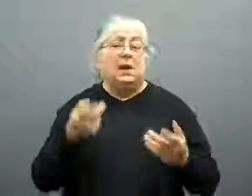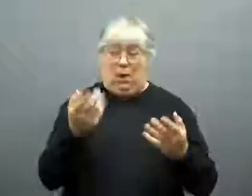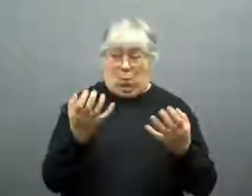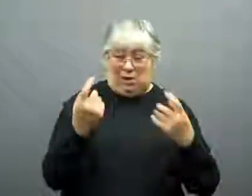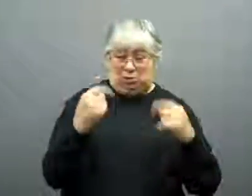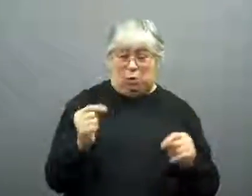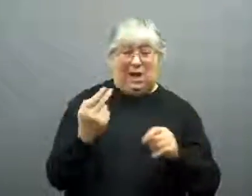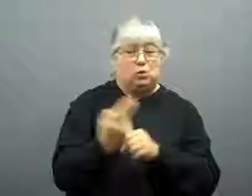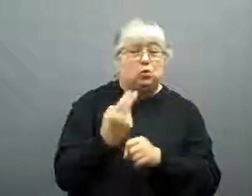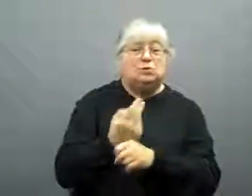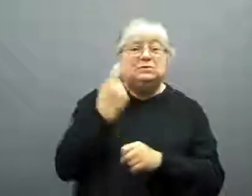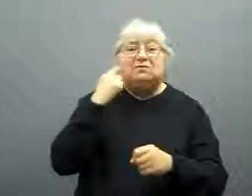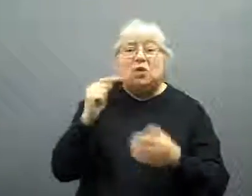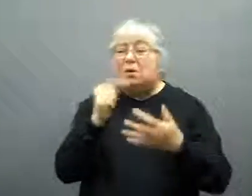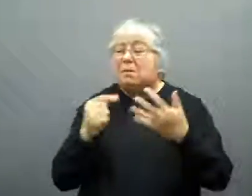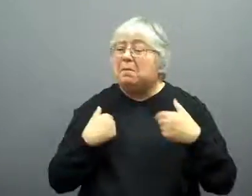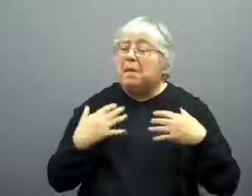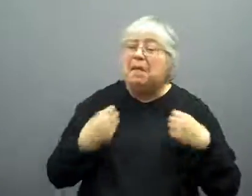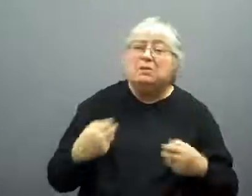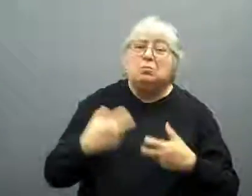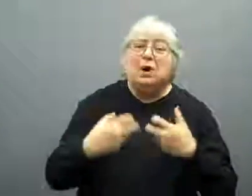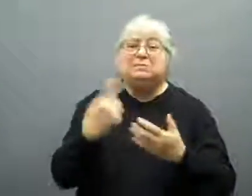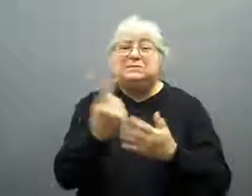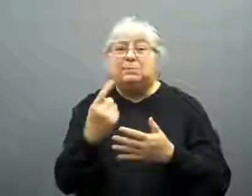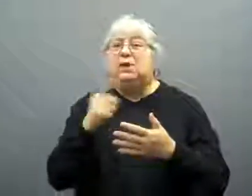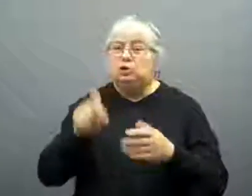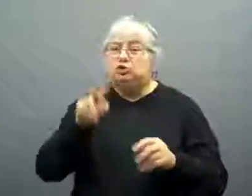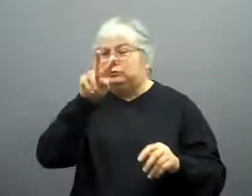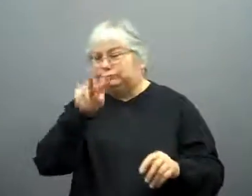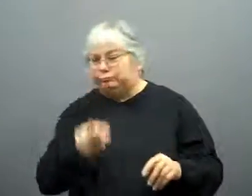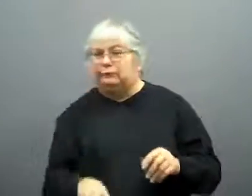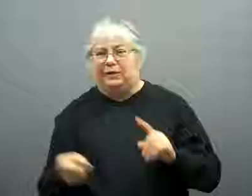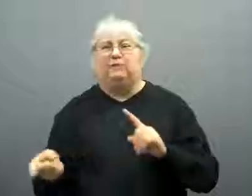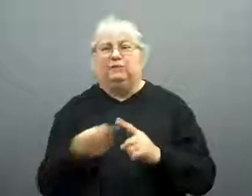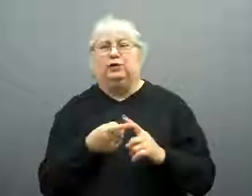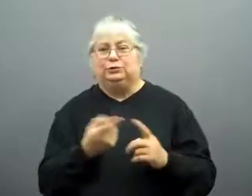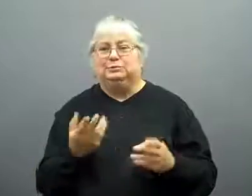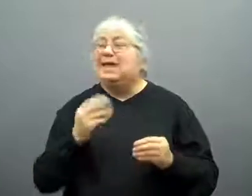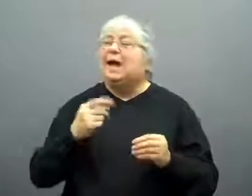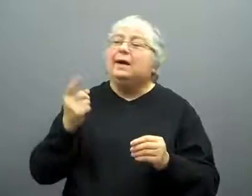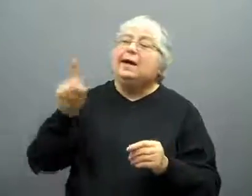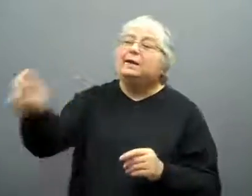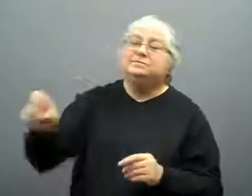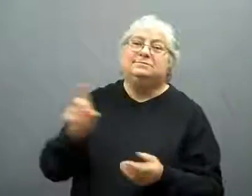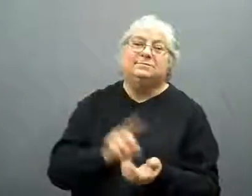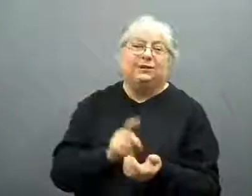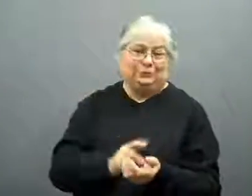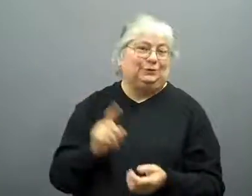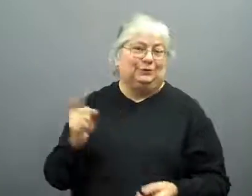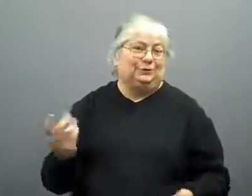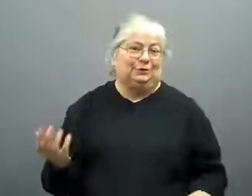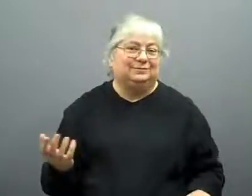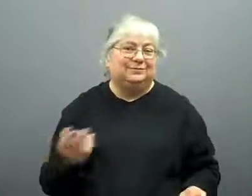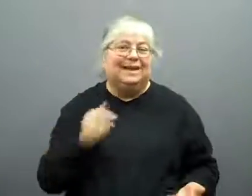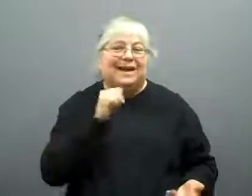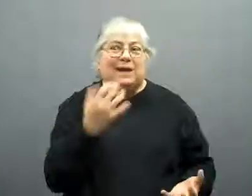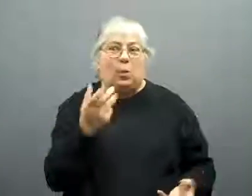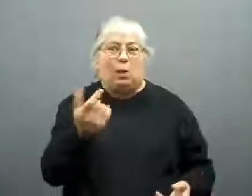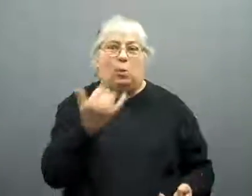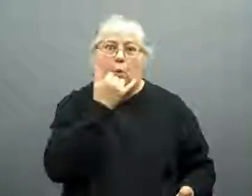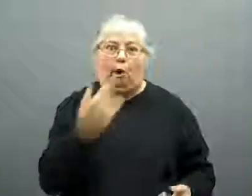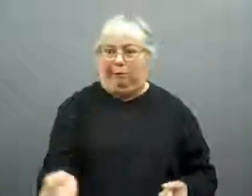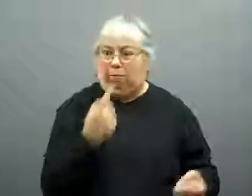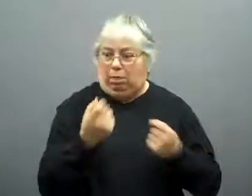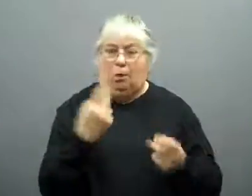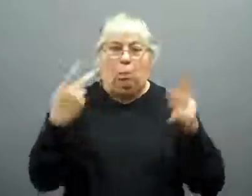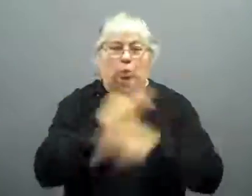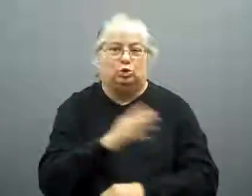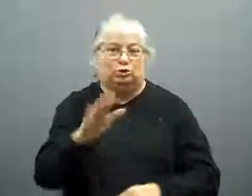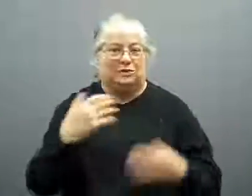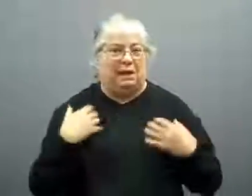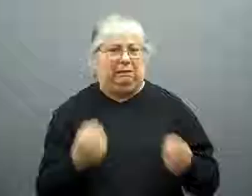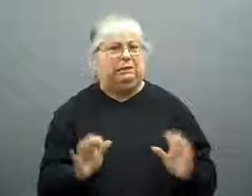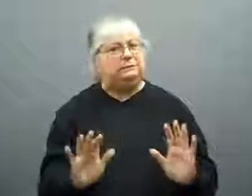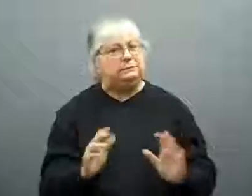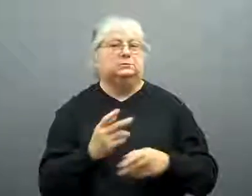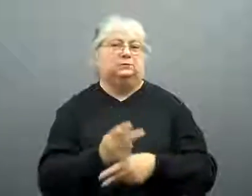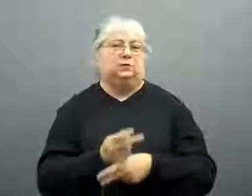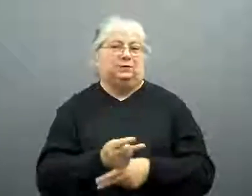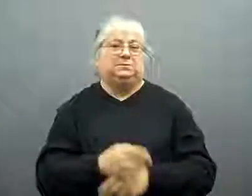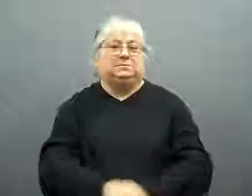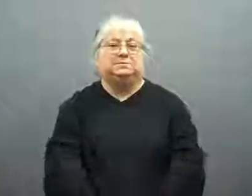You should read the website first before deciding to use it for a health issue.